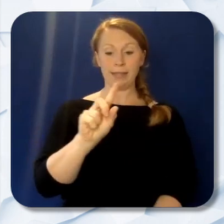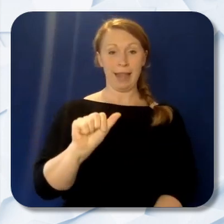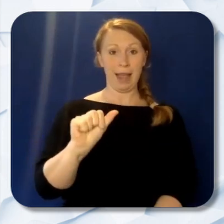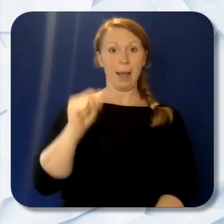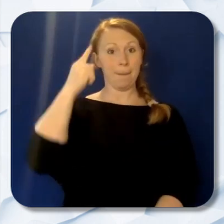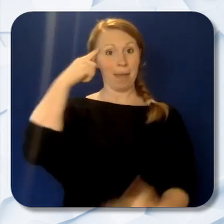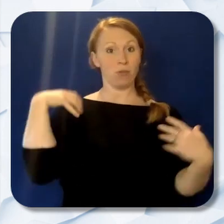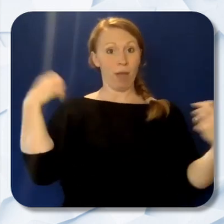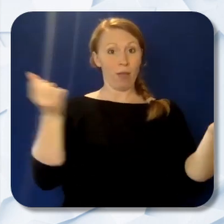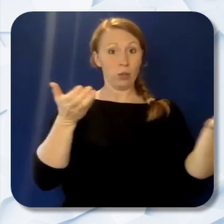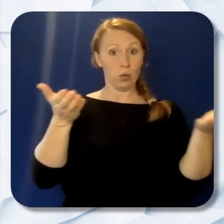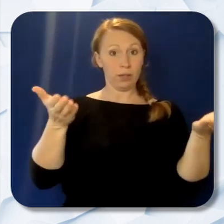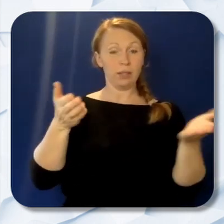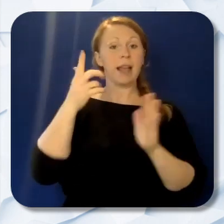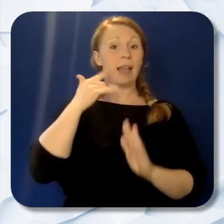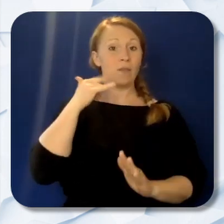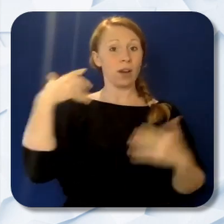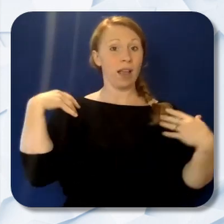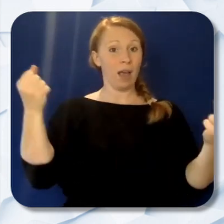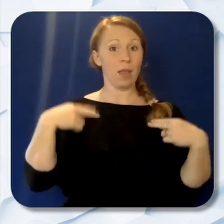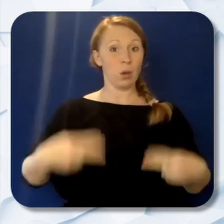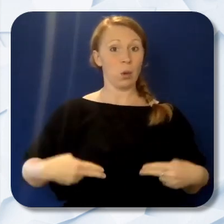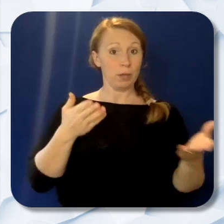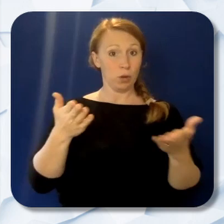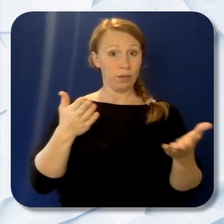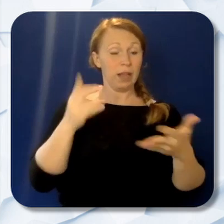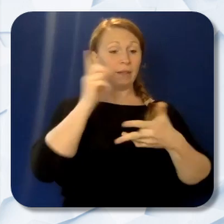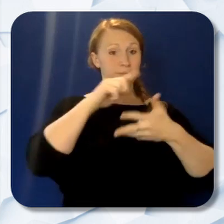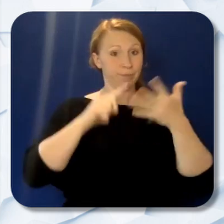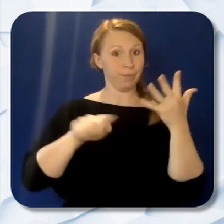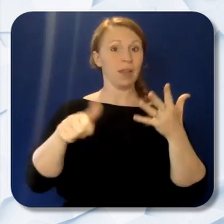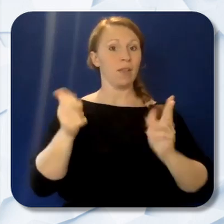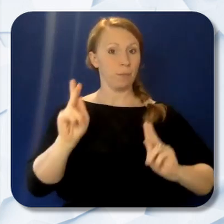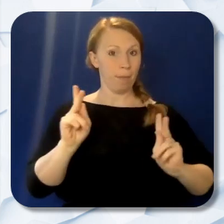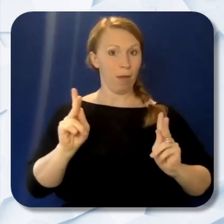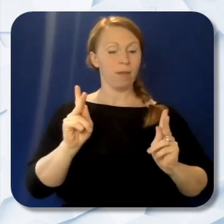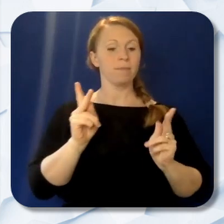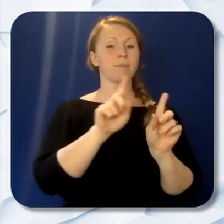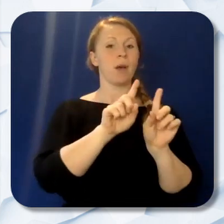The California Health and Human Services, Um and others and panelists will share information on